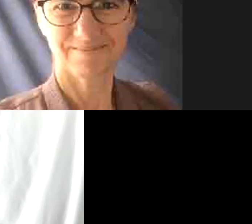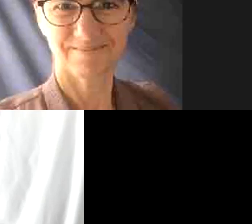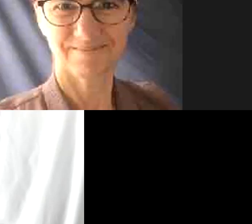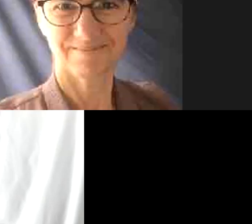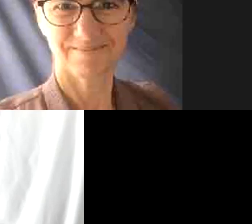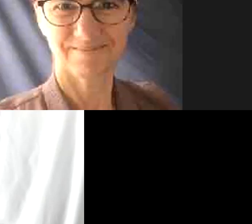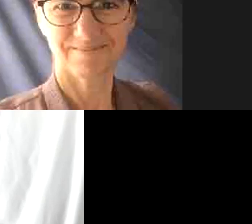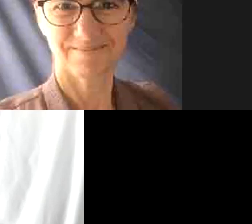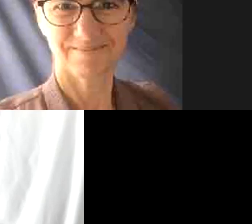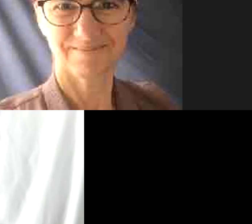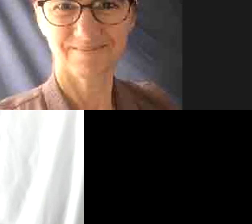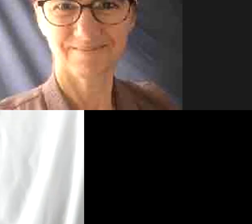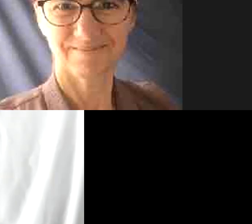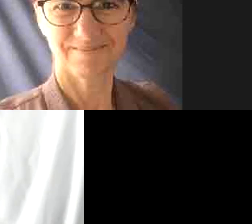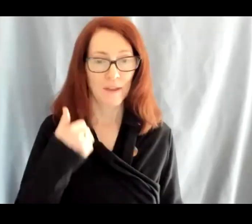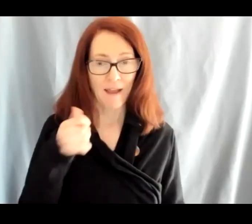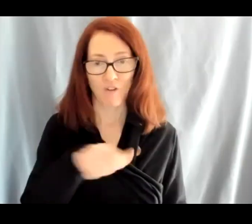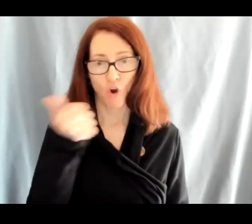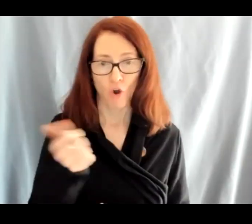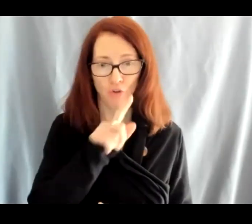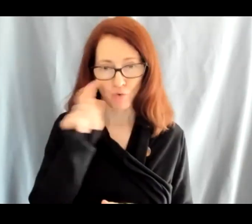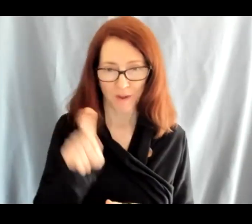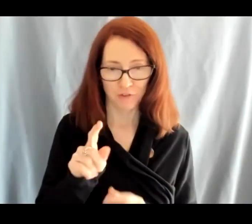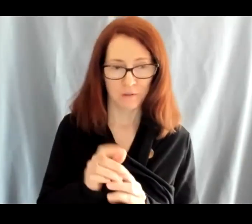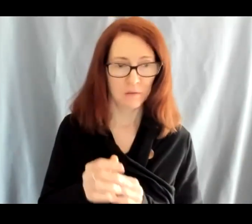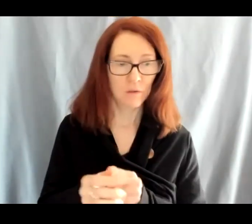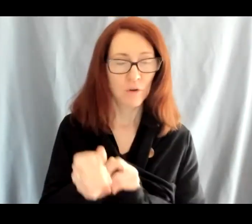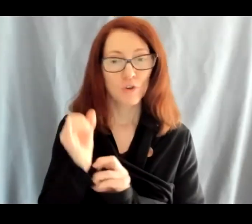will be effective but the employee prefers to use